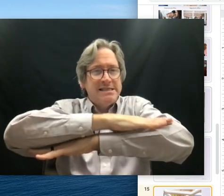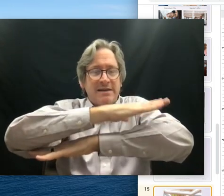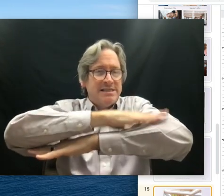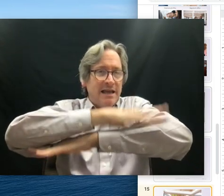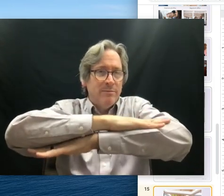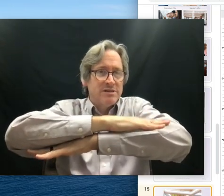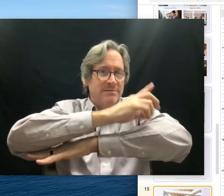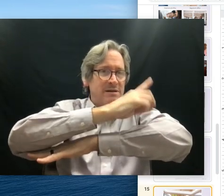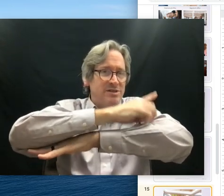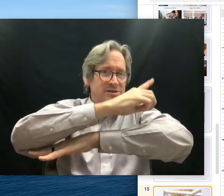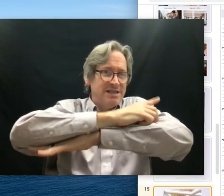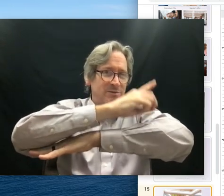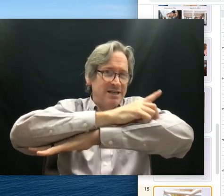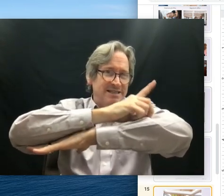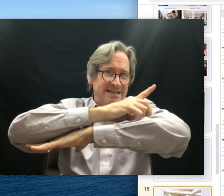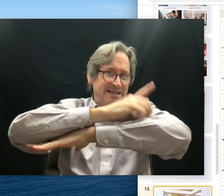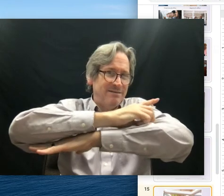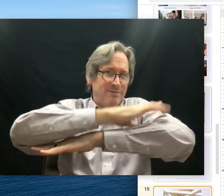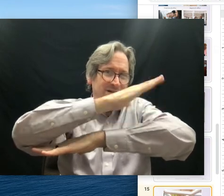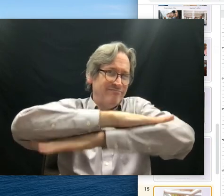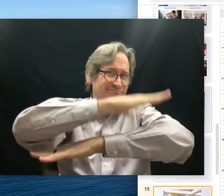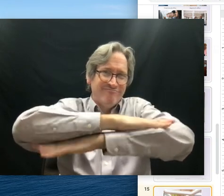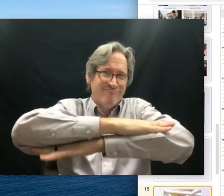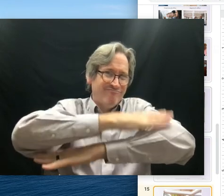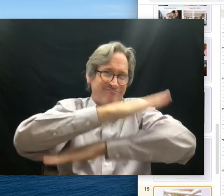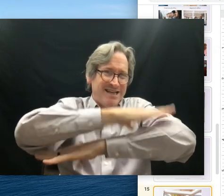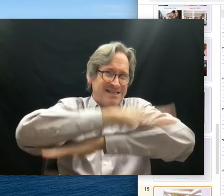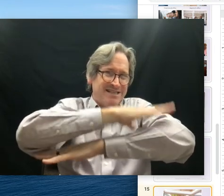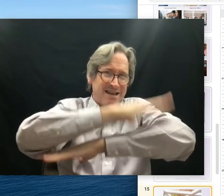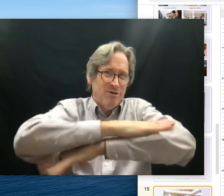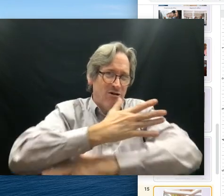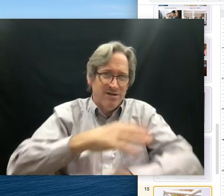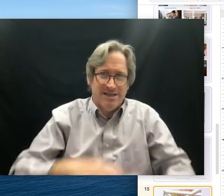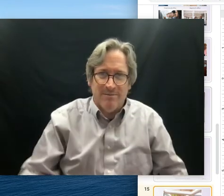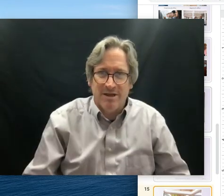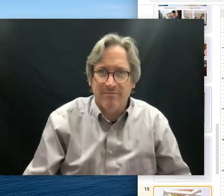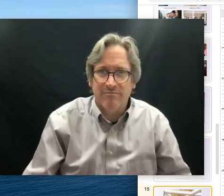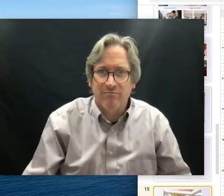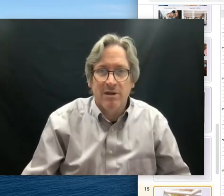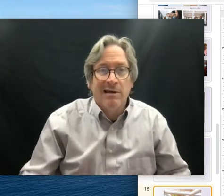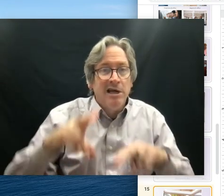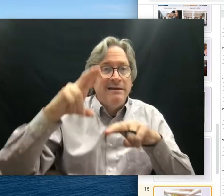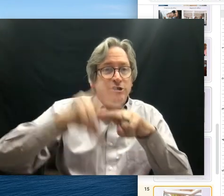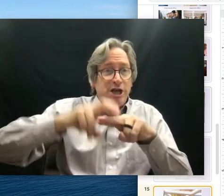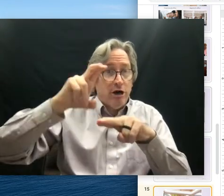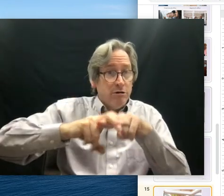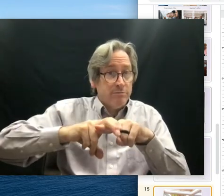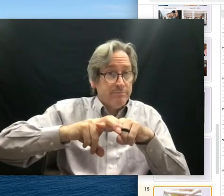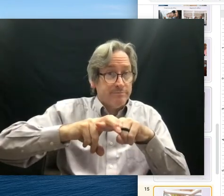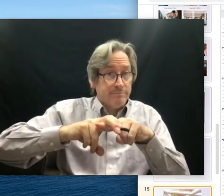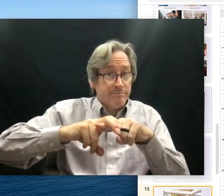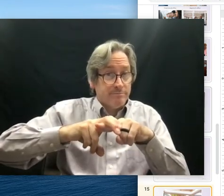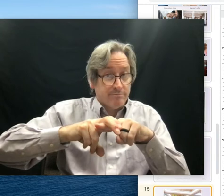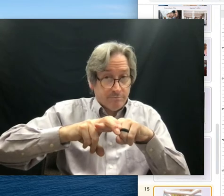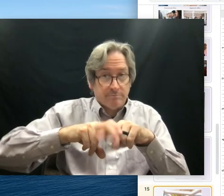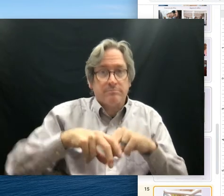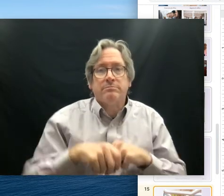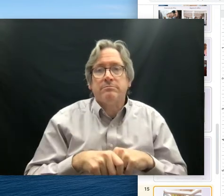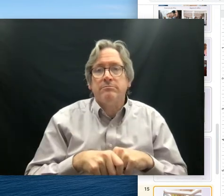same as table sometimes you'll see it with a d but desk table all the same thing chair